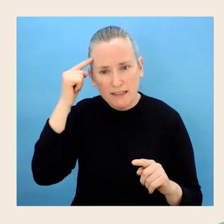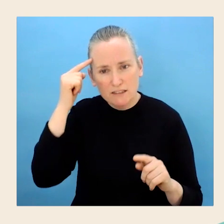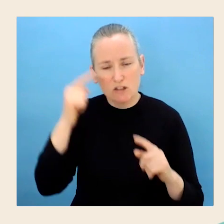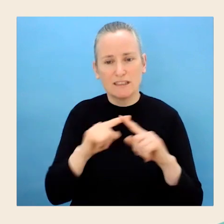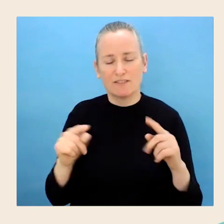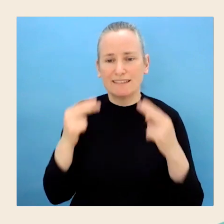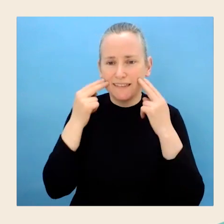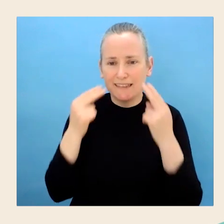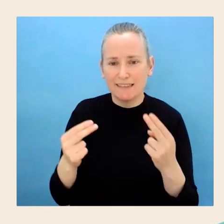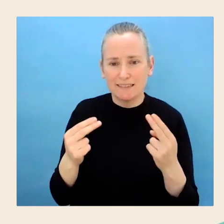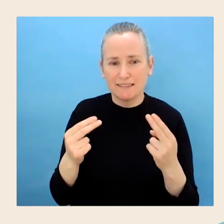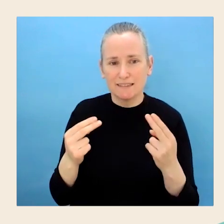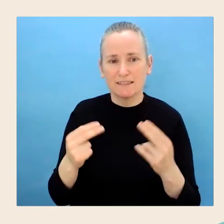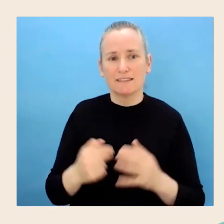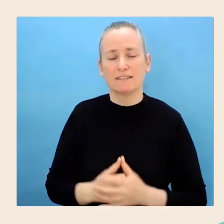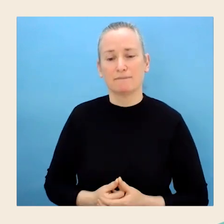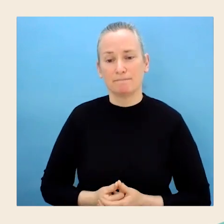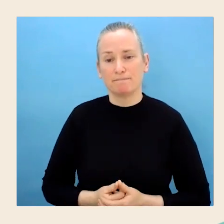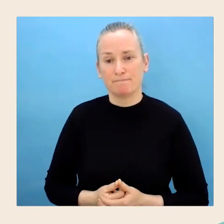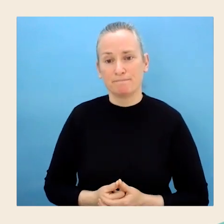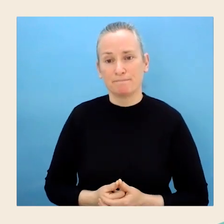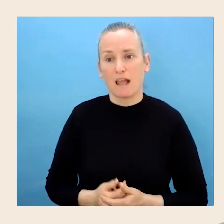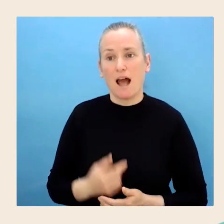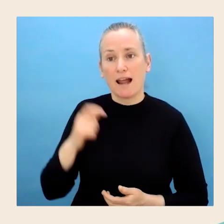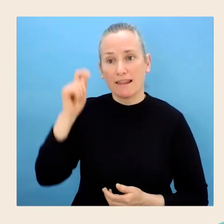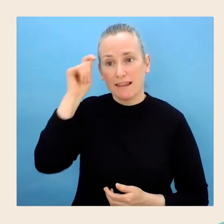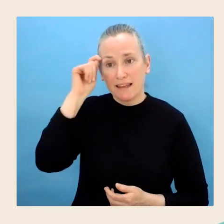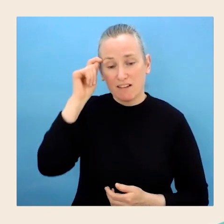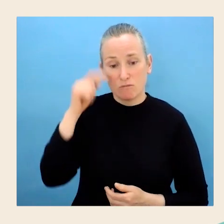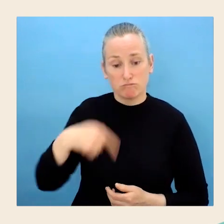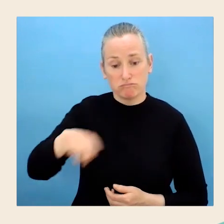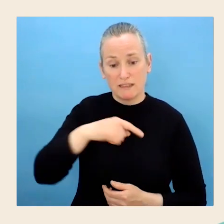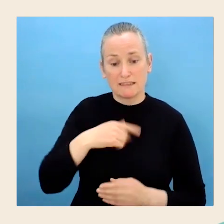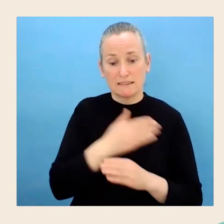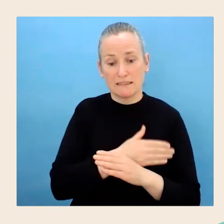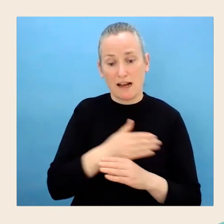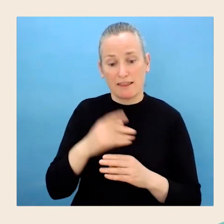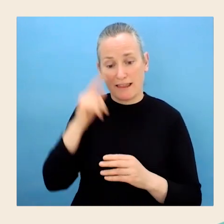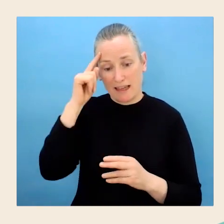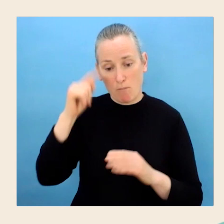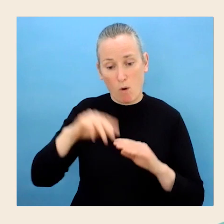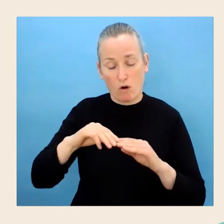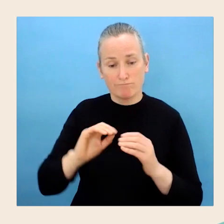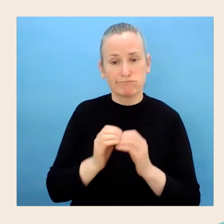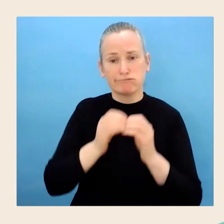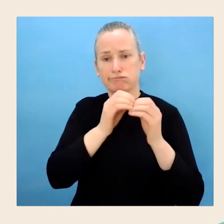And I think if we could start to think more imaginatively about education, because I feel like we're losing writers.